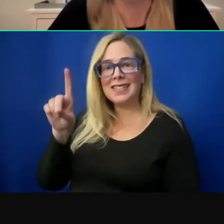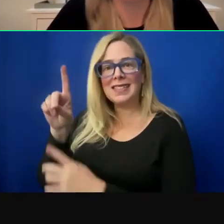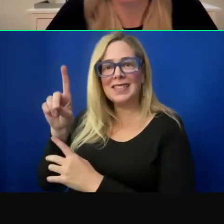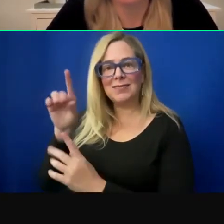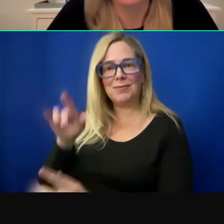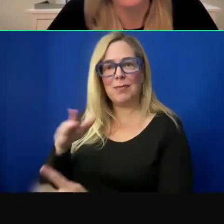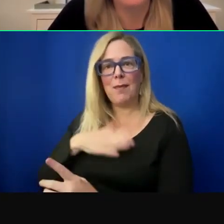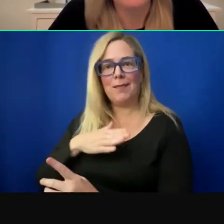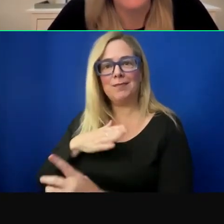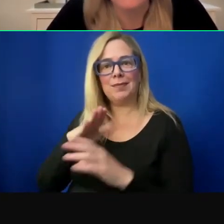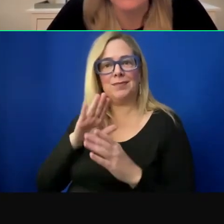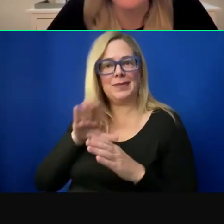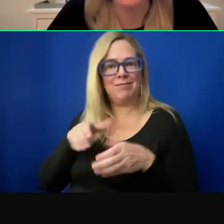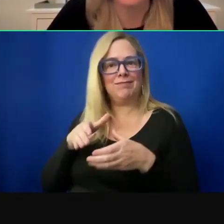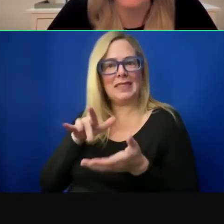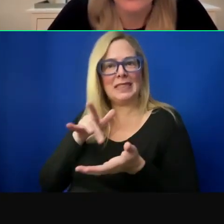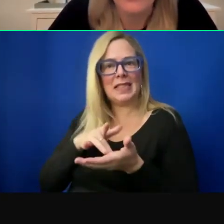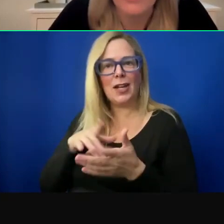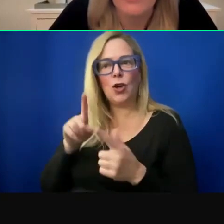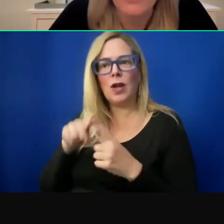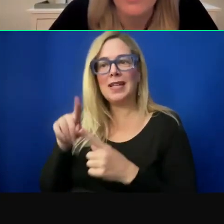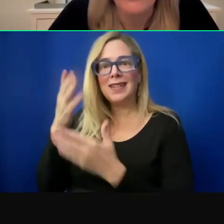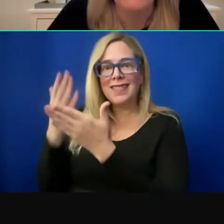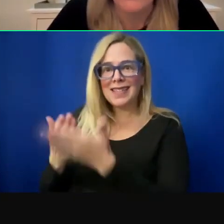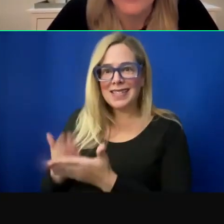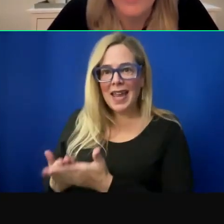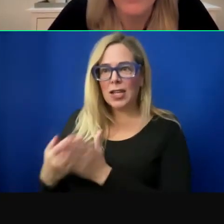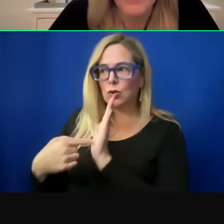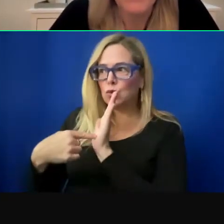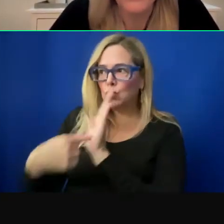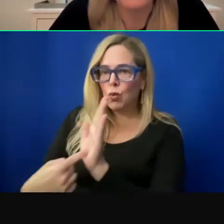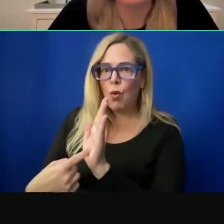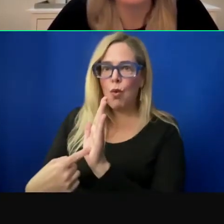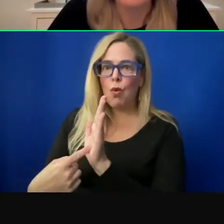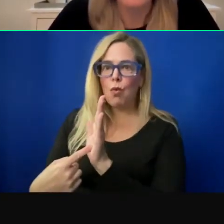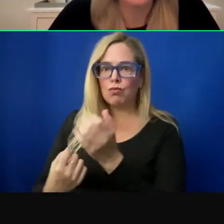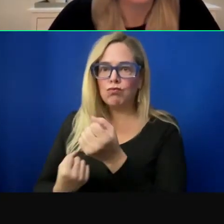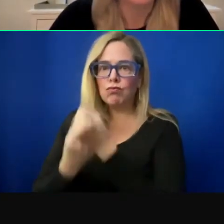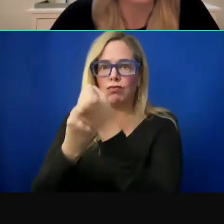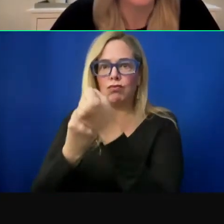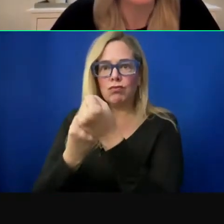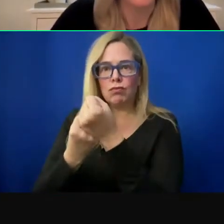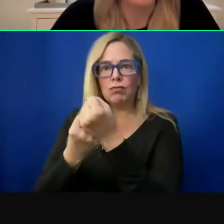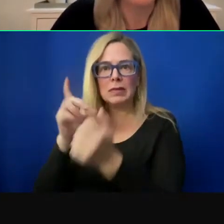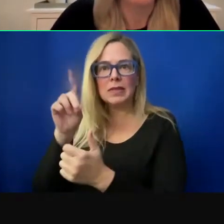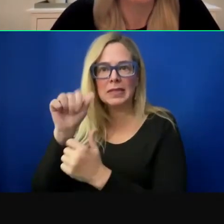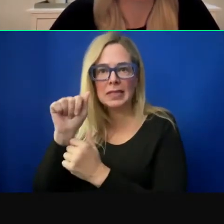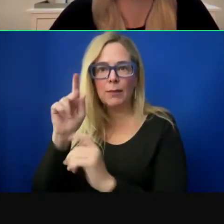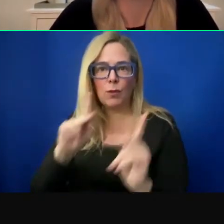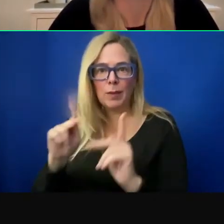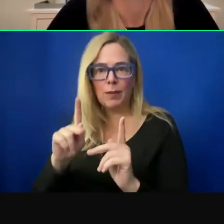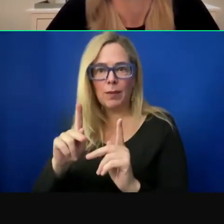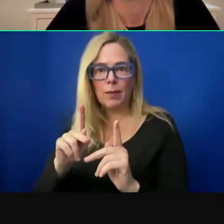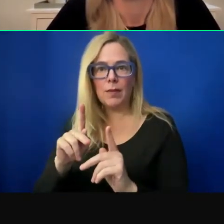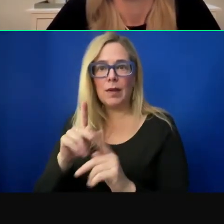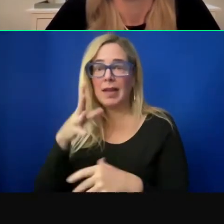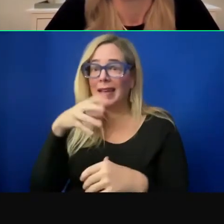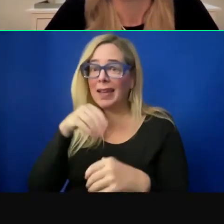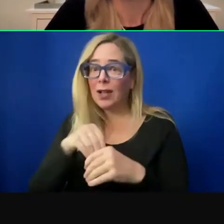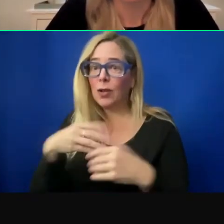to uphold and advance equity and justice for disabled people, including health equity. This